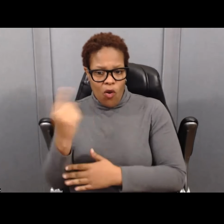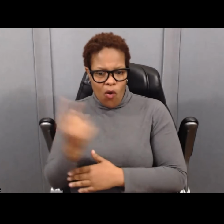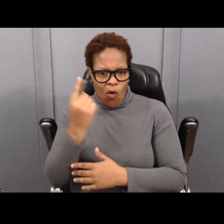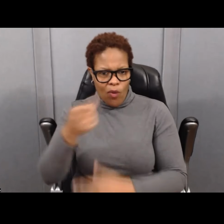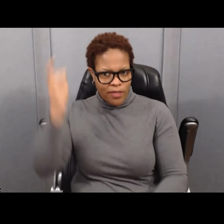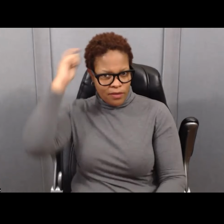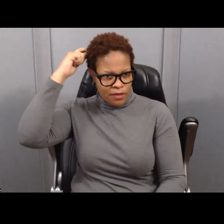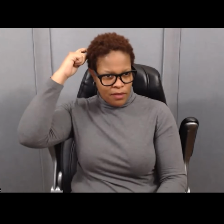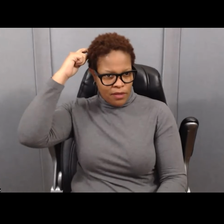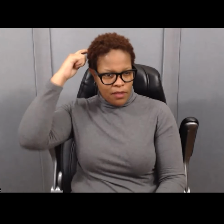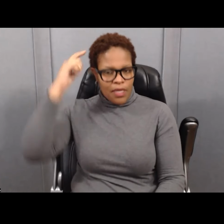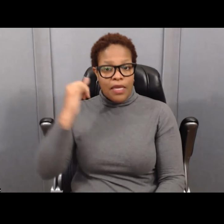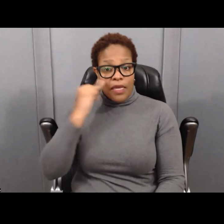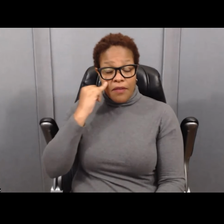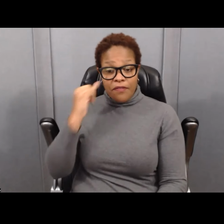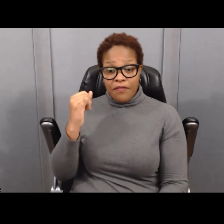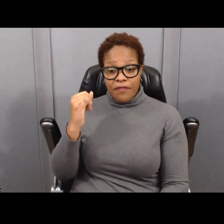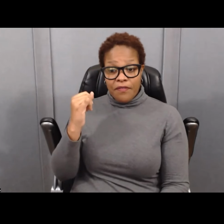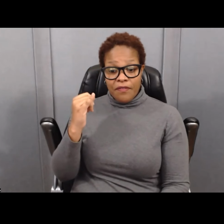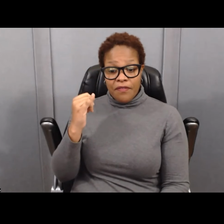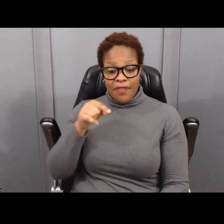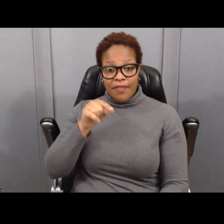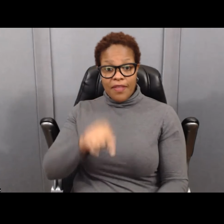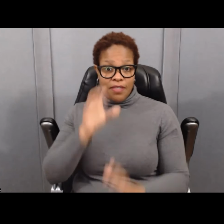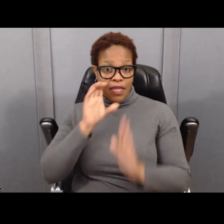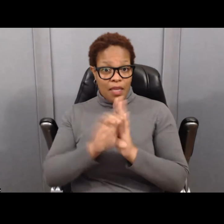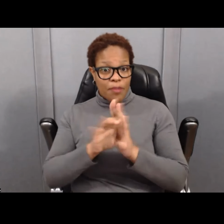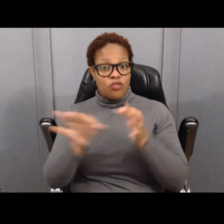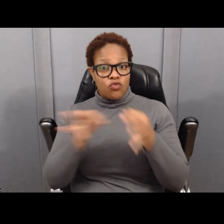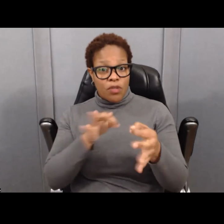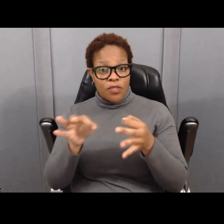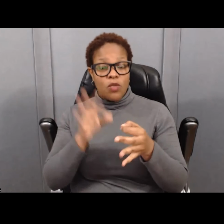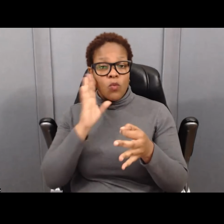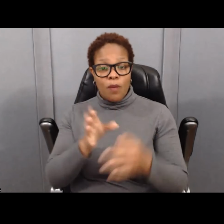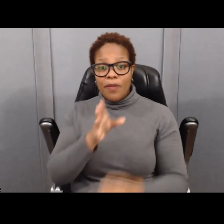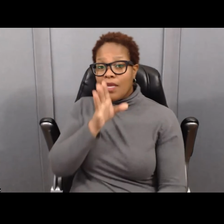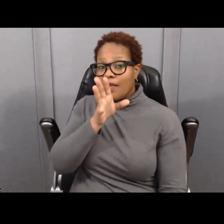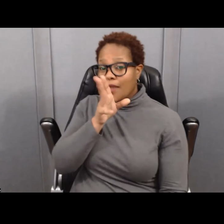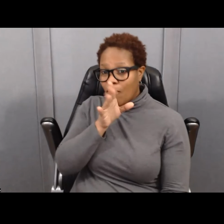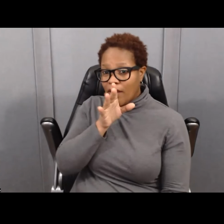if this image description is going to be said aloud, did I write this appropriately?